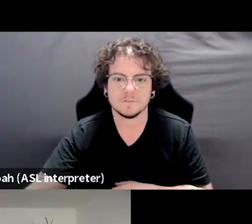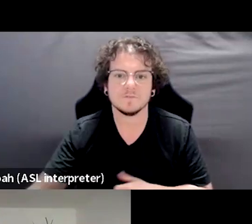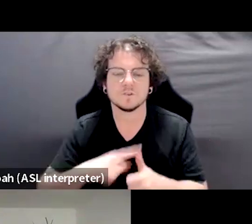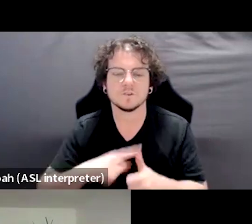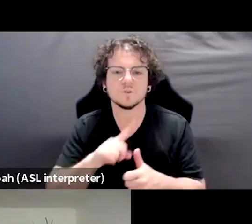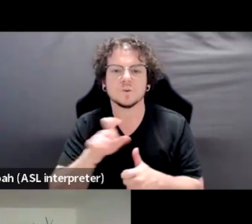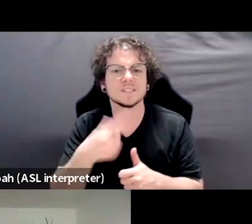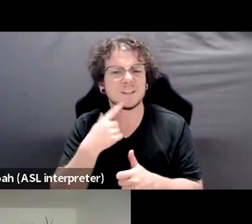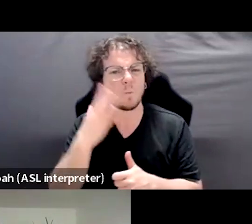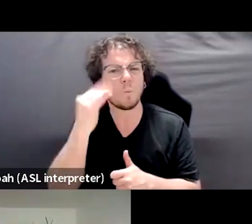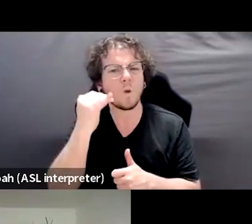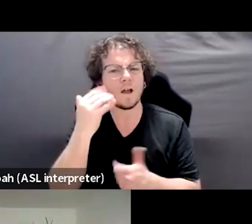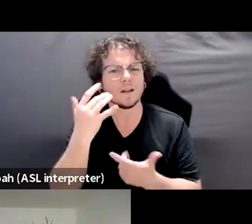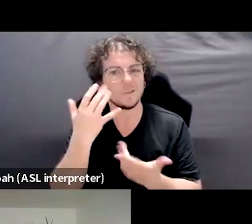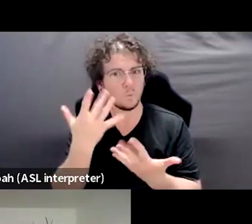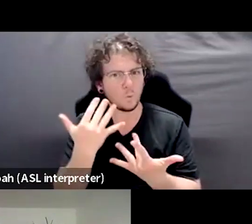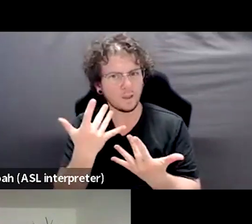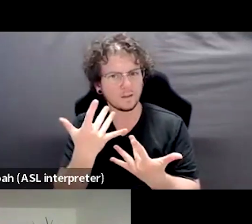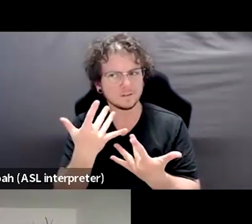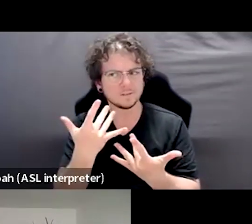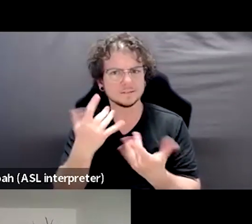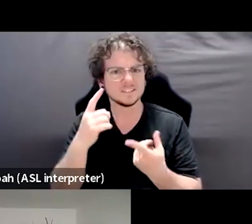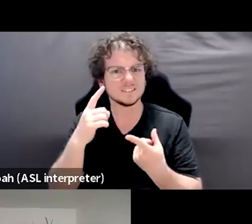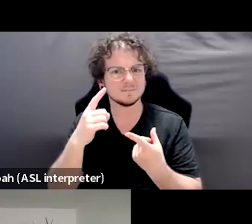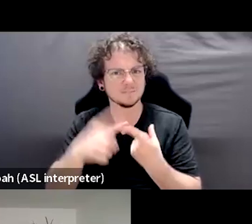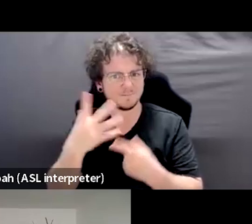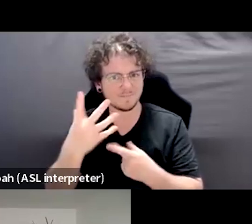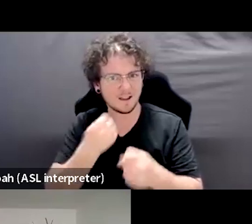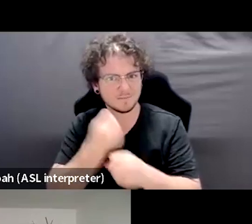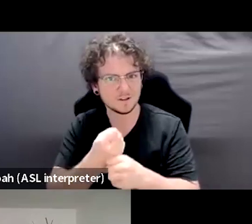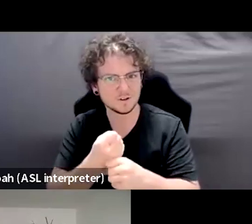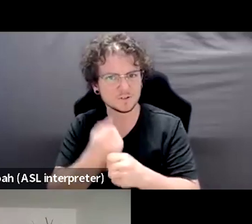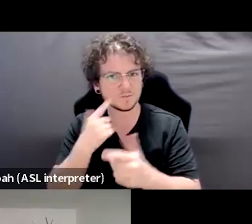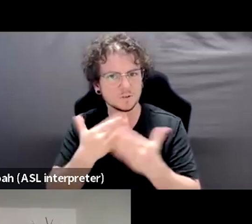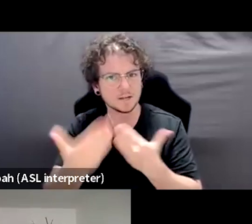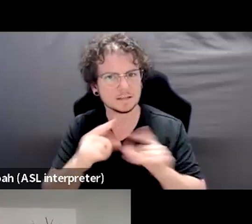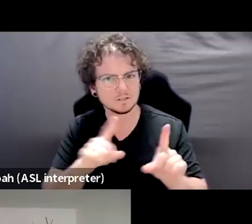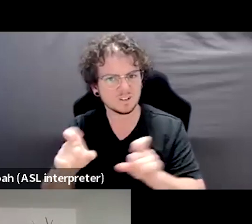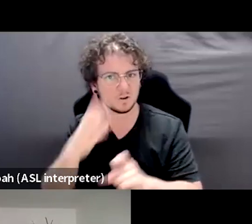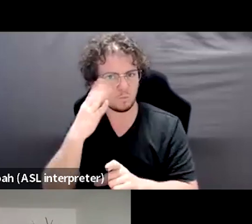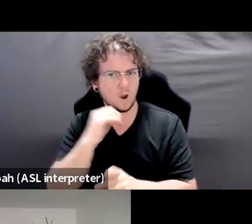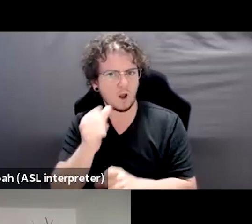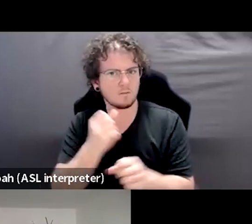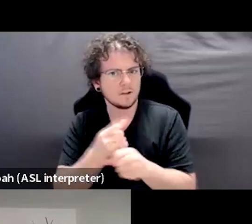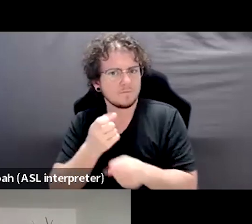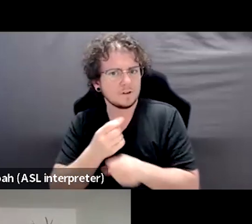survey instead of doing this yearly? Dani: I can answer that.